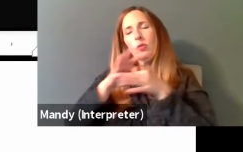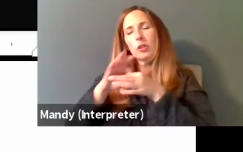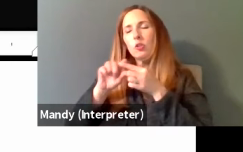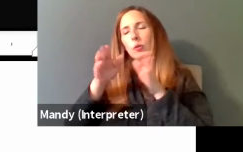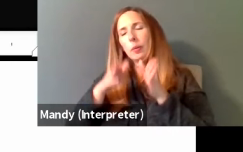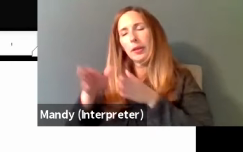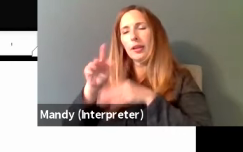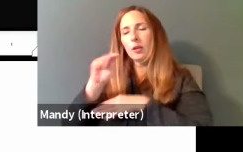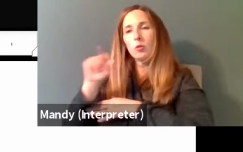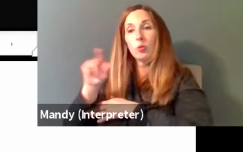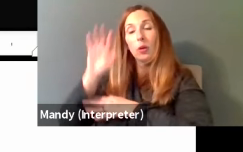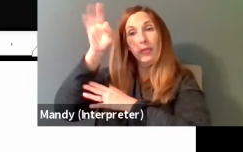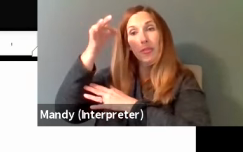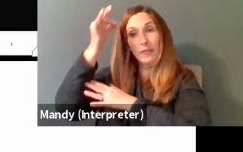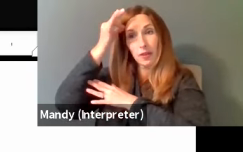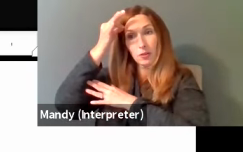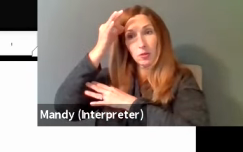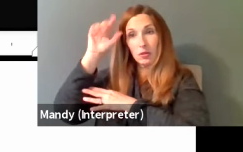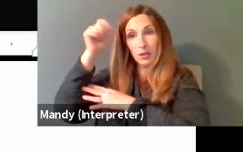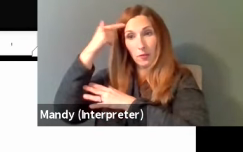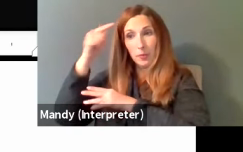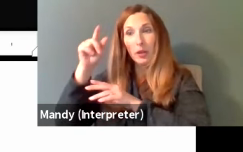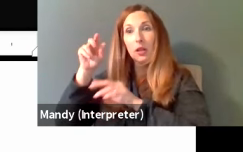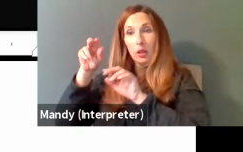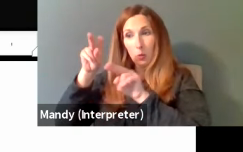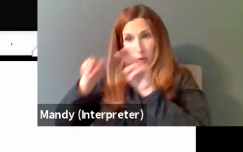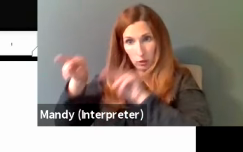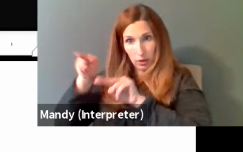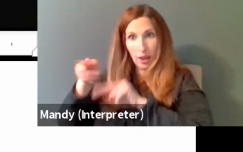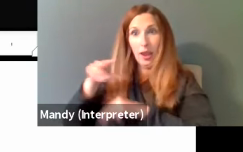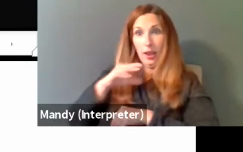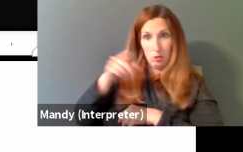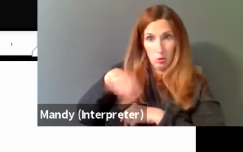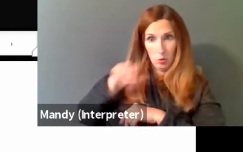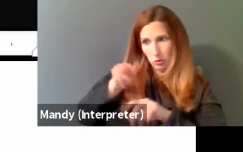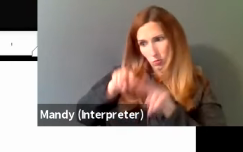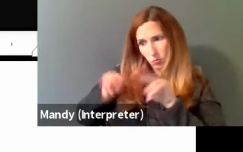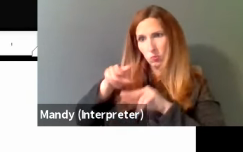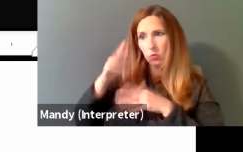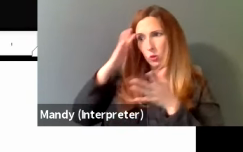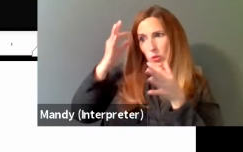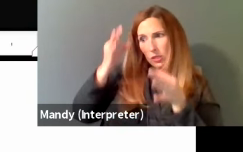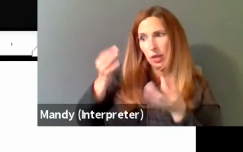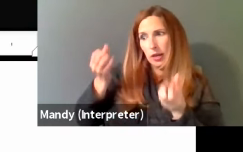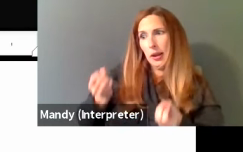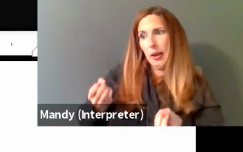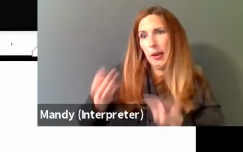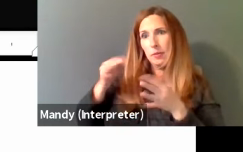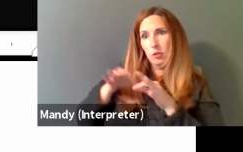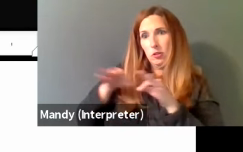that the federal government would look at, and that you can look at to decide how much language services you want to give.